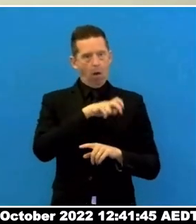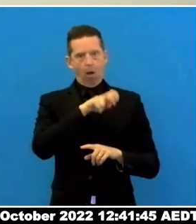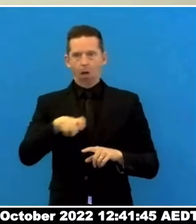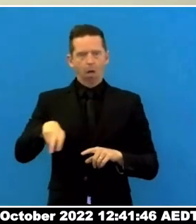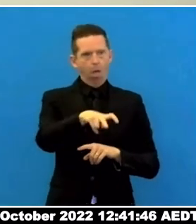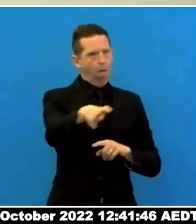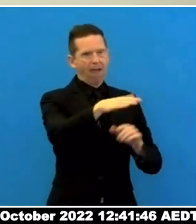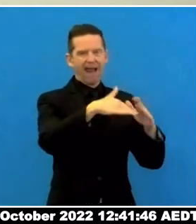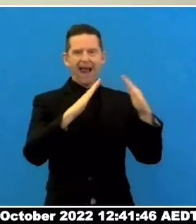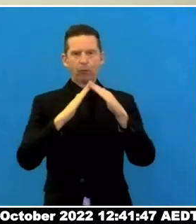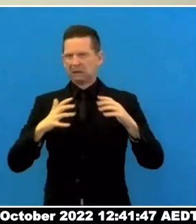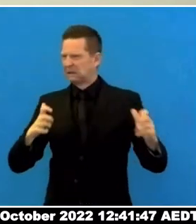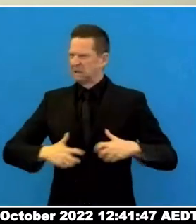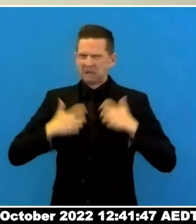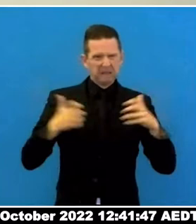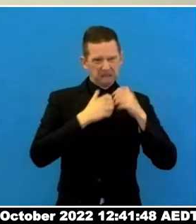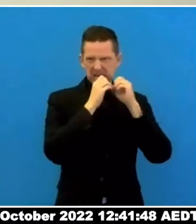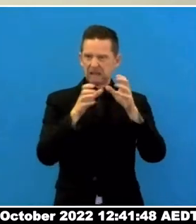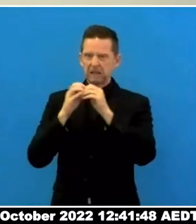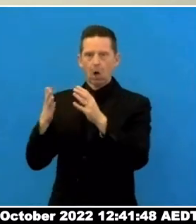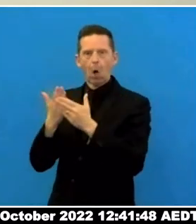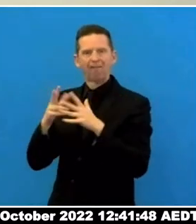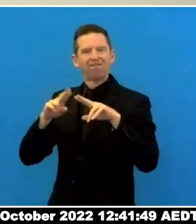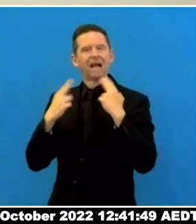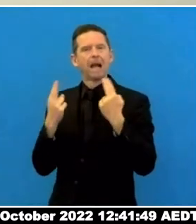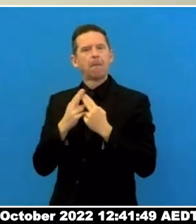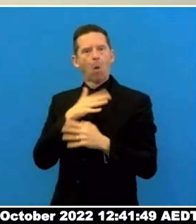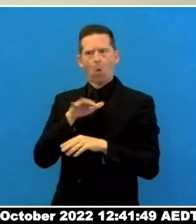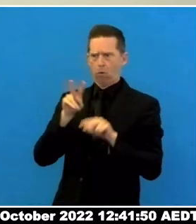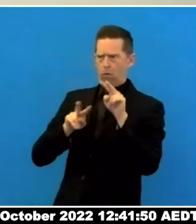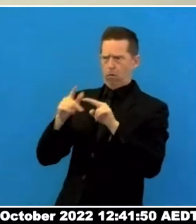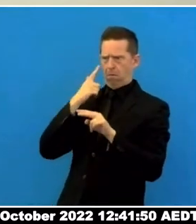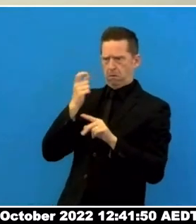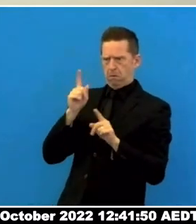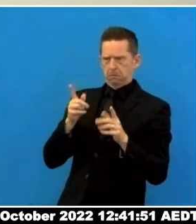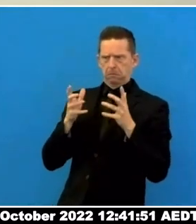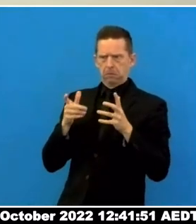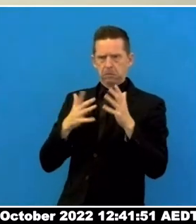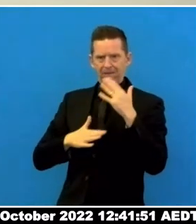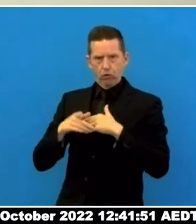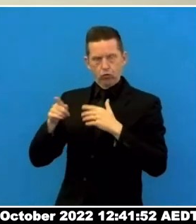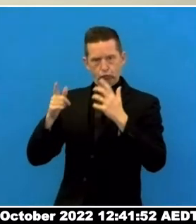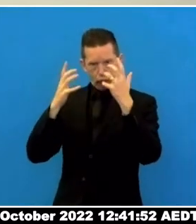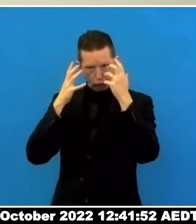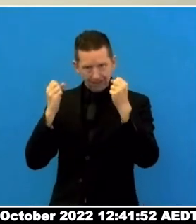and he was angry and aggressive towards other family members, and everyone found it very stressful. They weren't getting the adequate support for this,